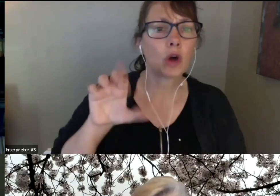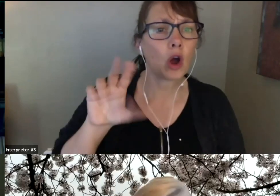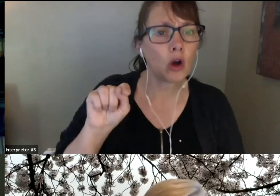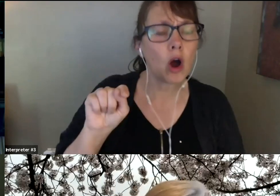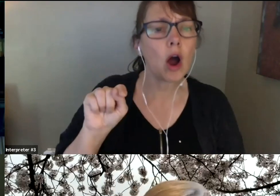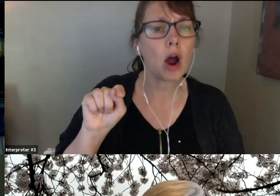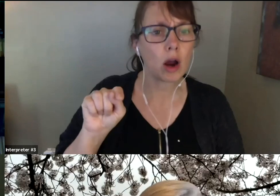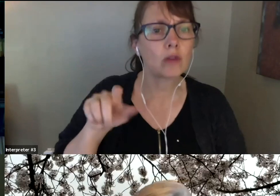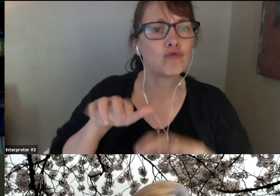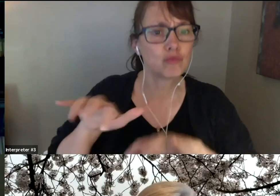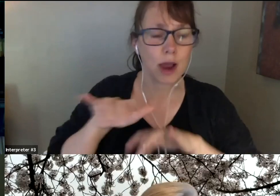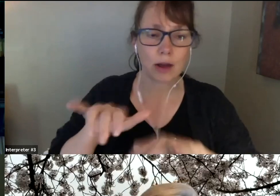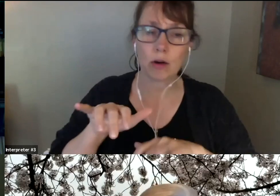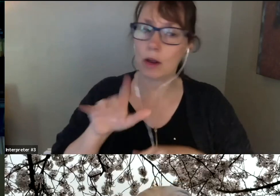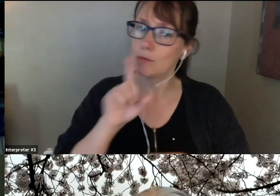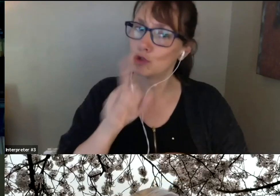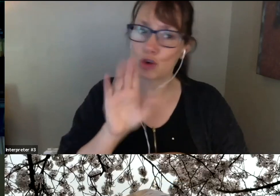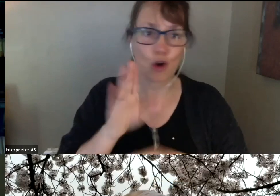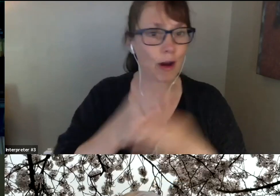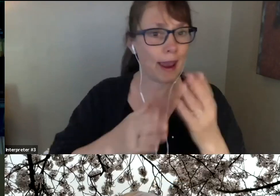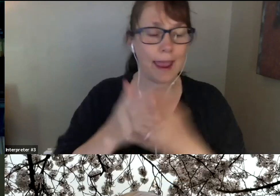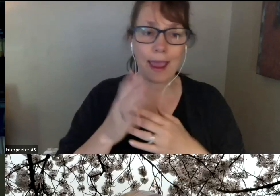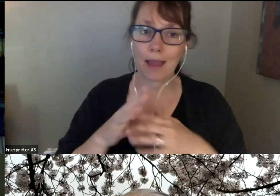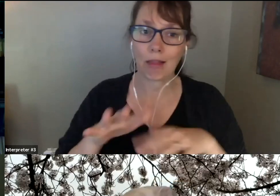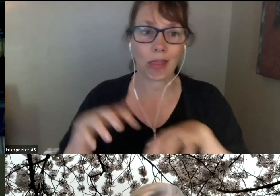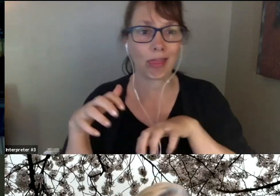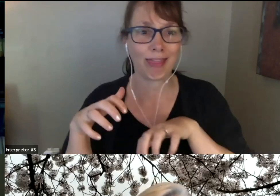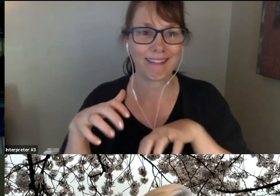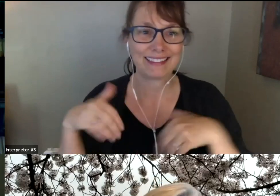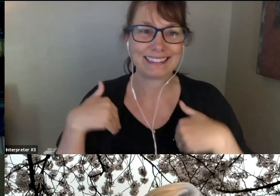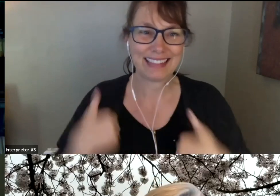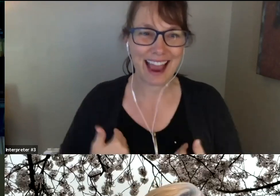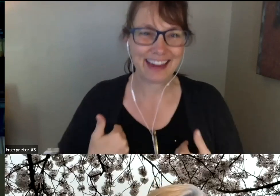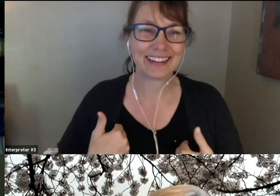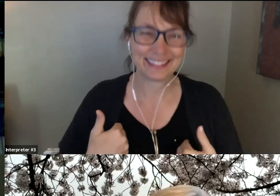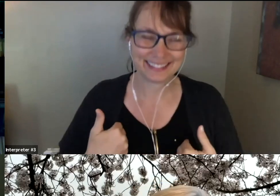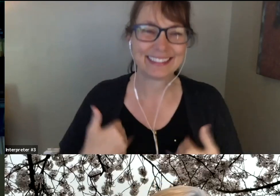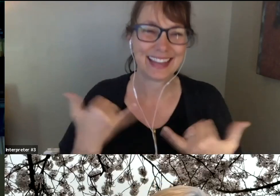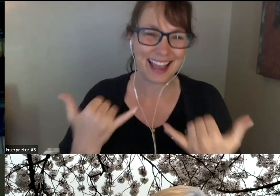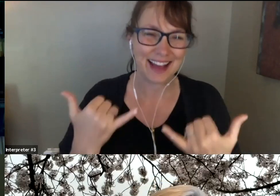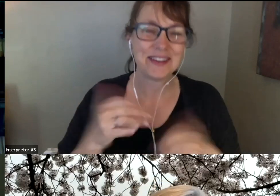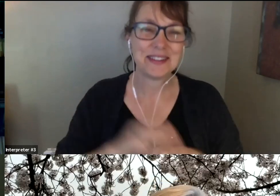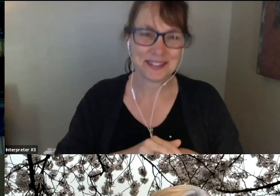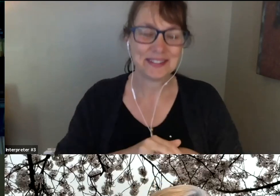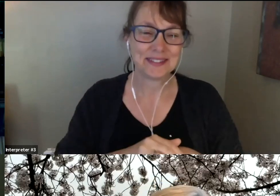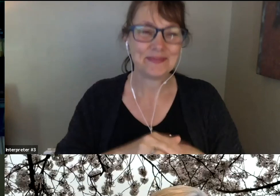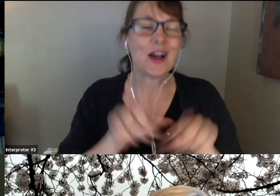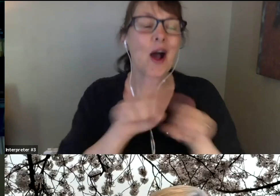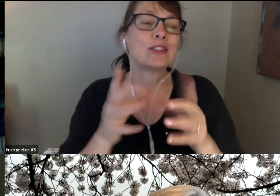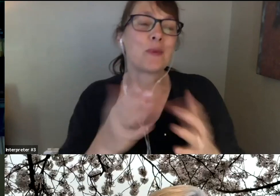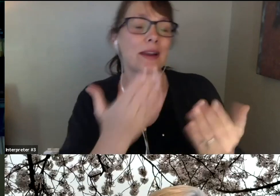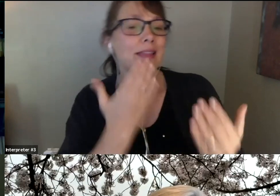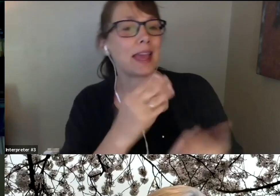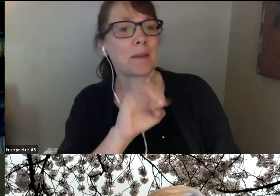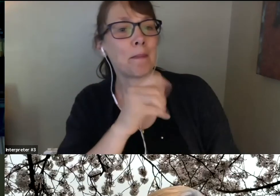hand must be ready to fall off at this point. I’d also like to thank Michael Wright, our